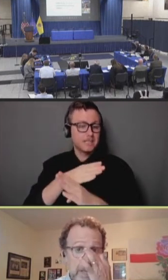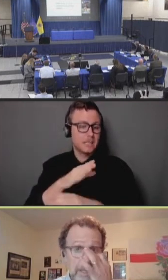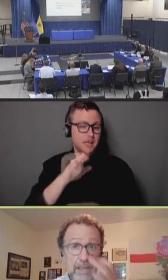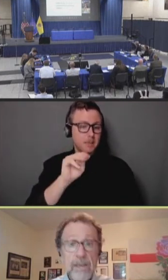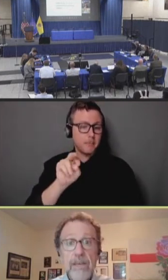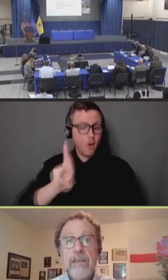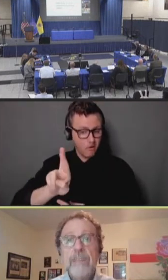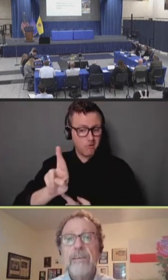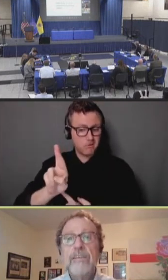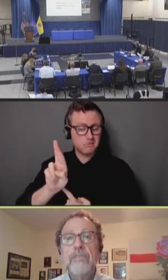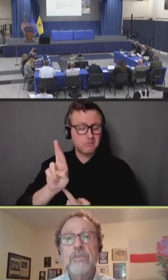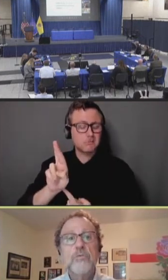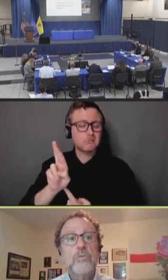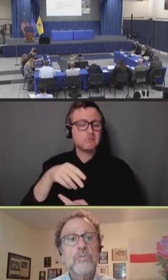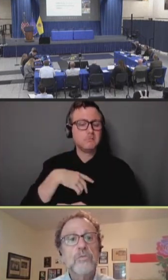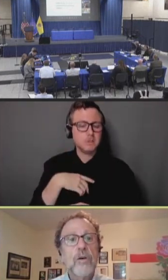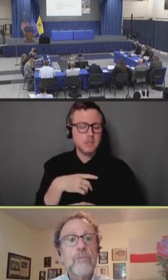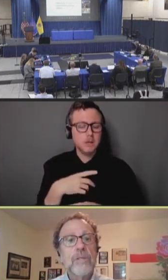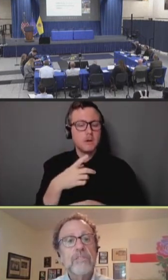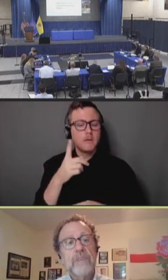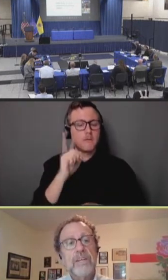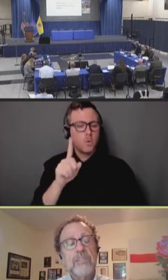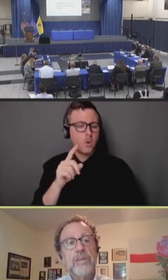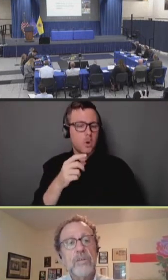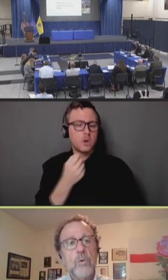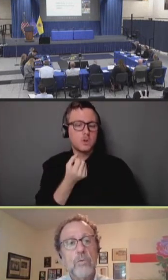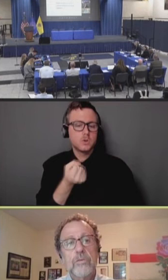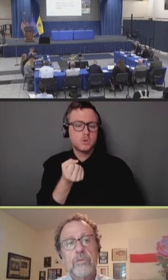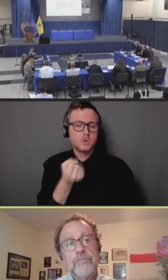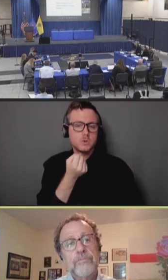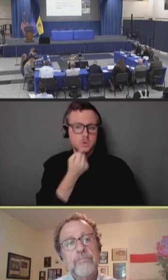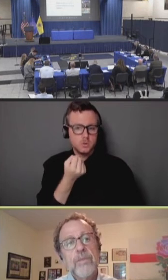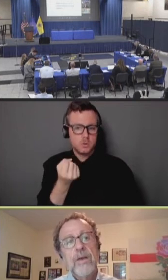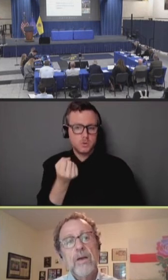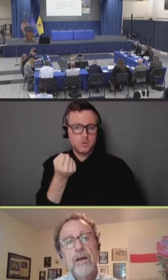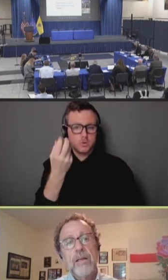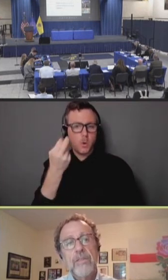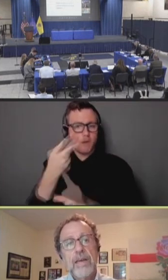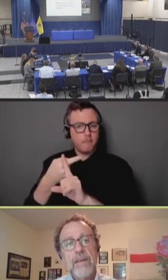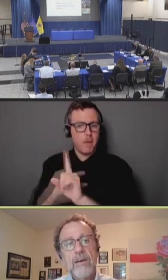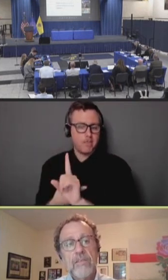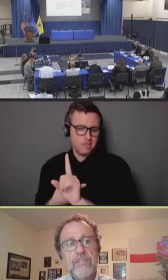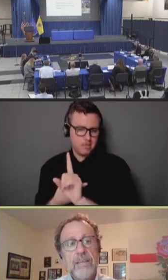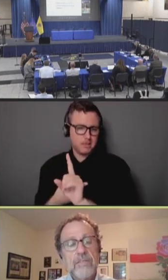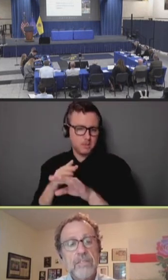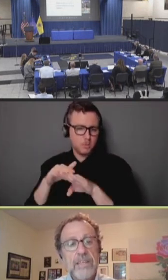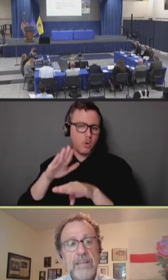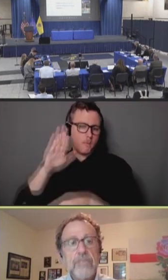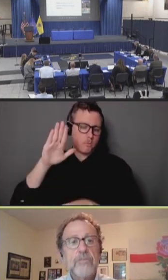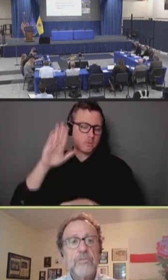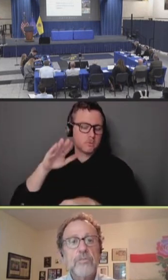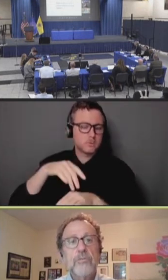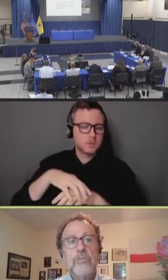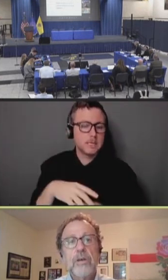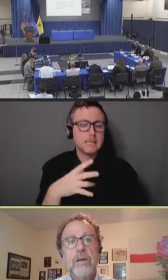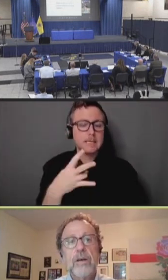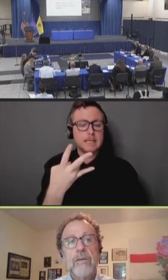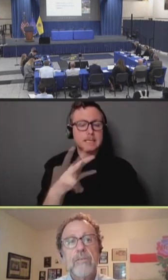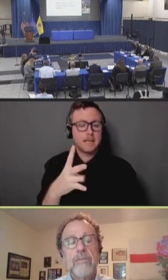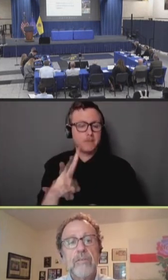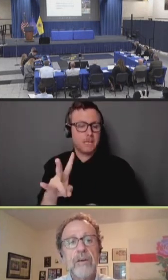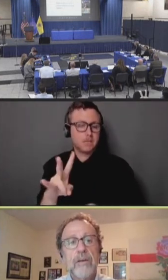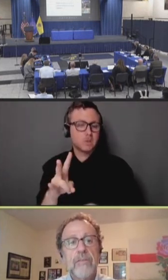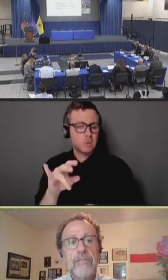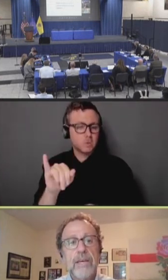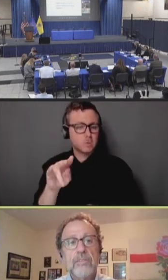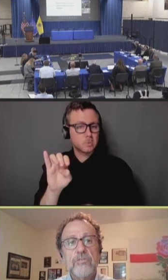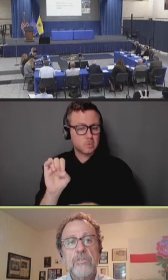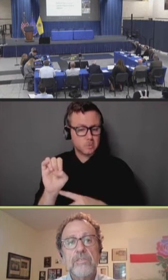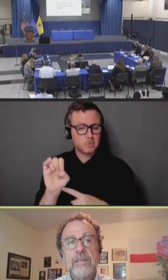and rubella to individuals 12 months of age and older. Then on the 17th of June, the agency